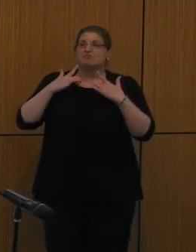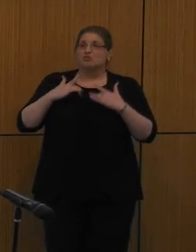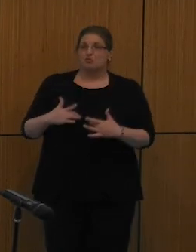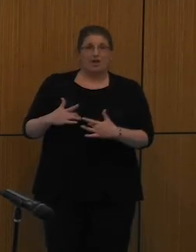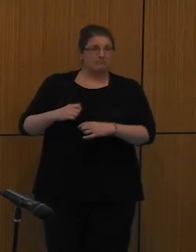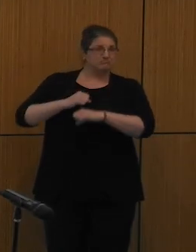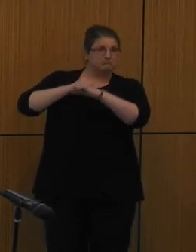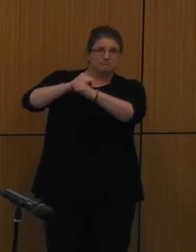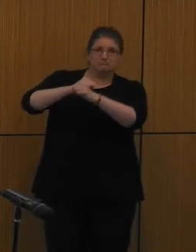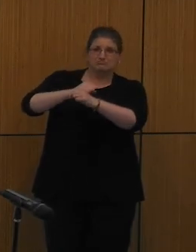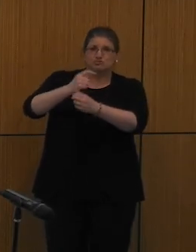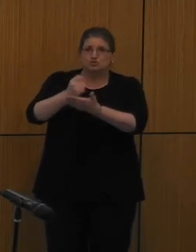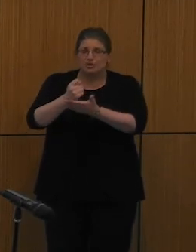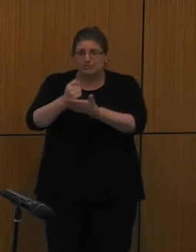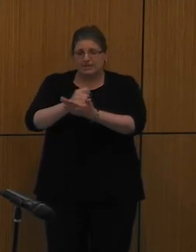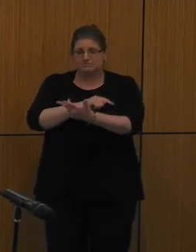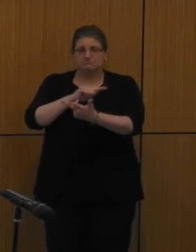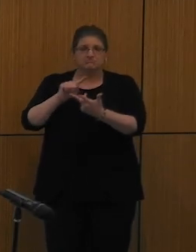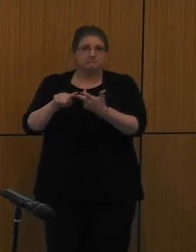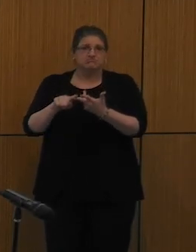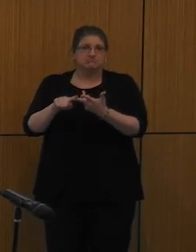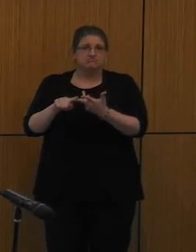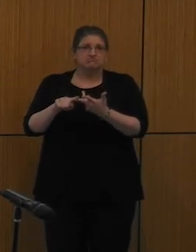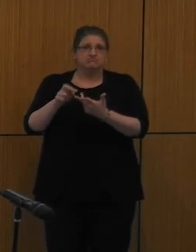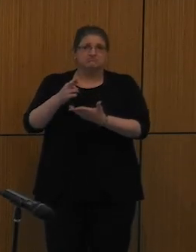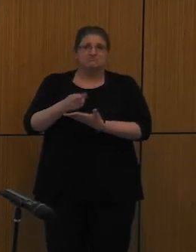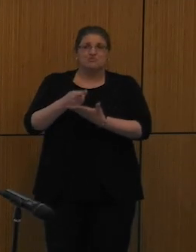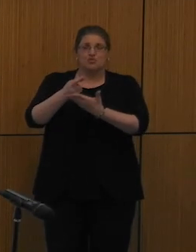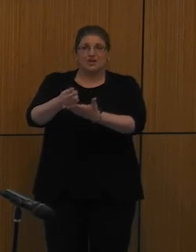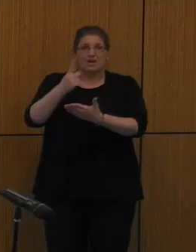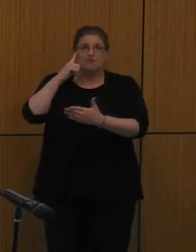It's involved in rehabilitation, rehabilitation for patients who've experienced stroke,